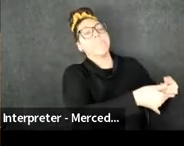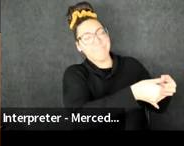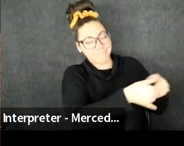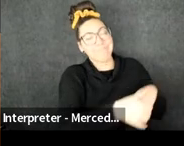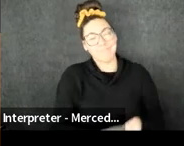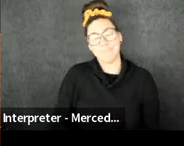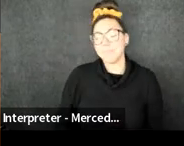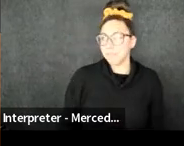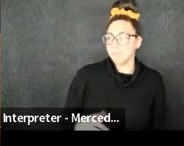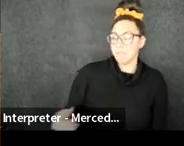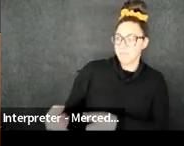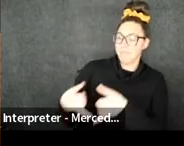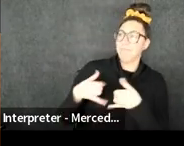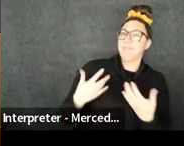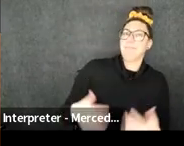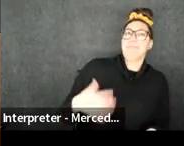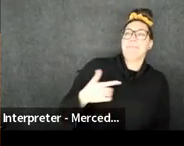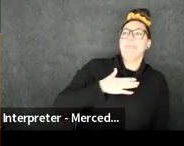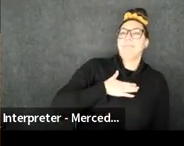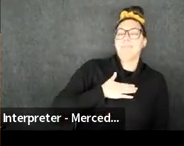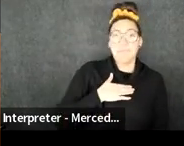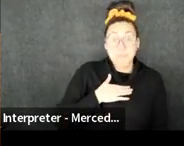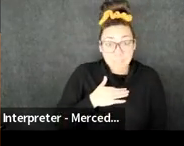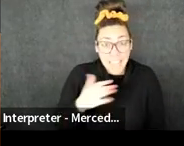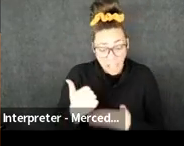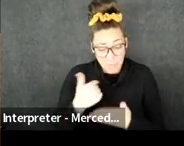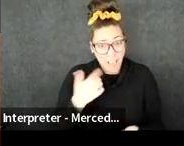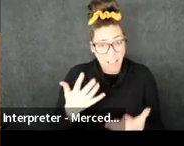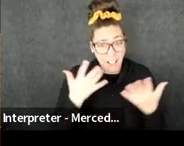I didn't have a penchant transferred over to Fresno State using that word